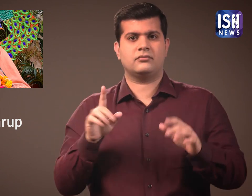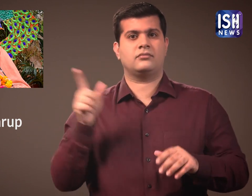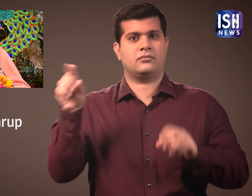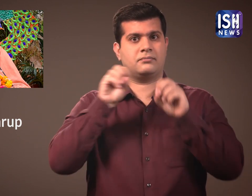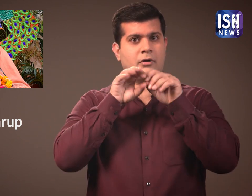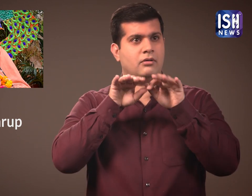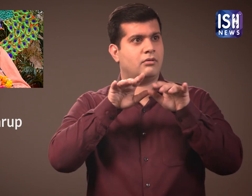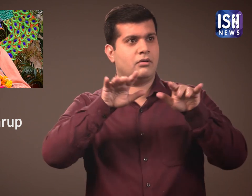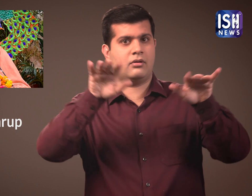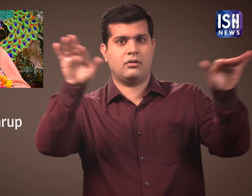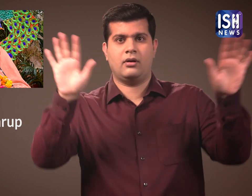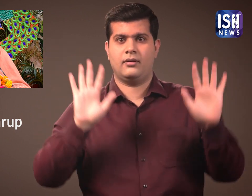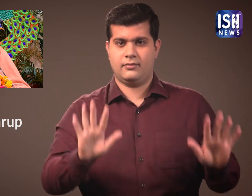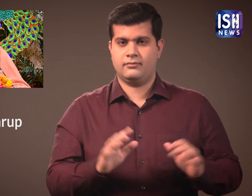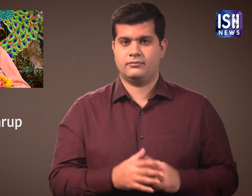This video has gone viral.